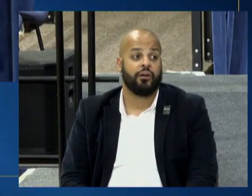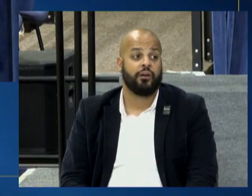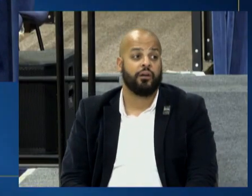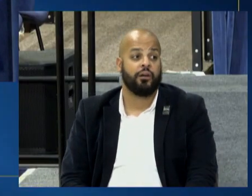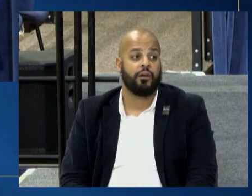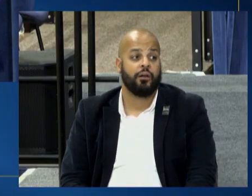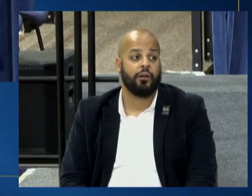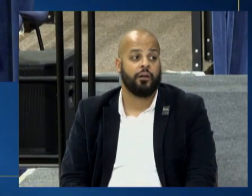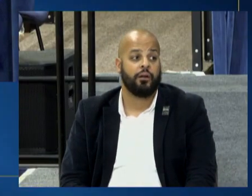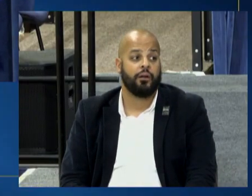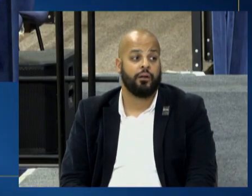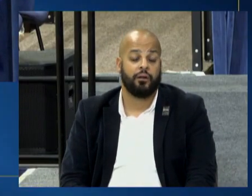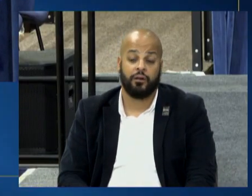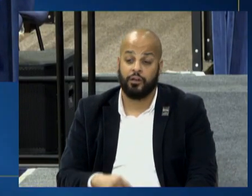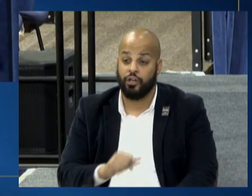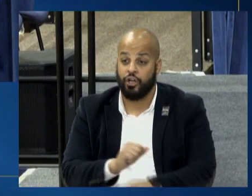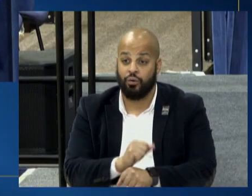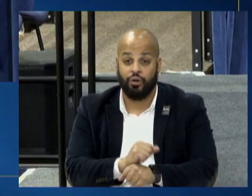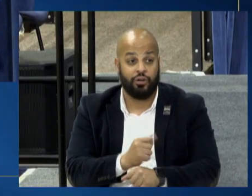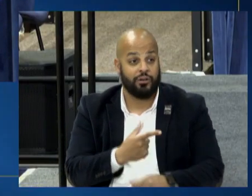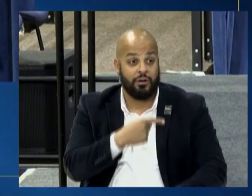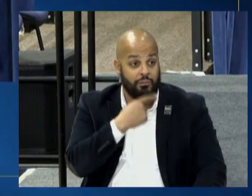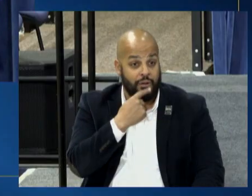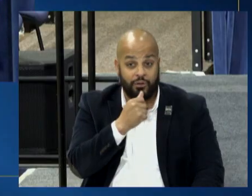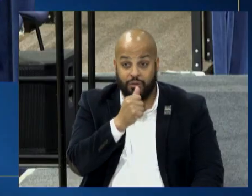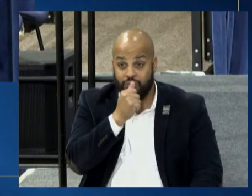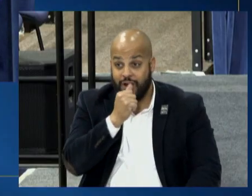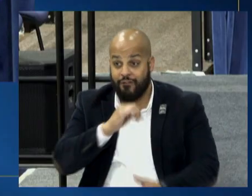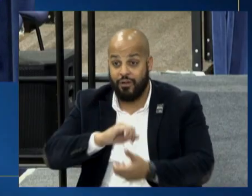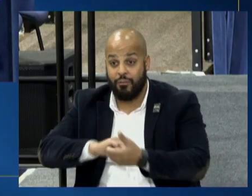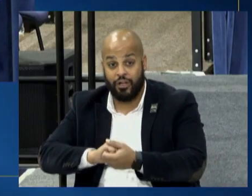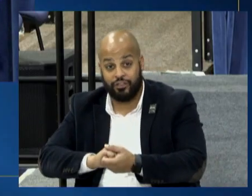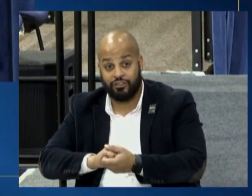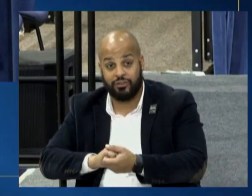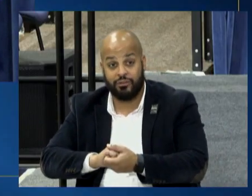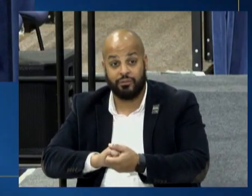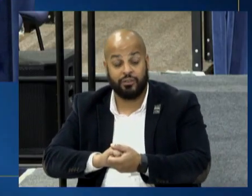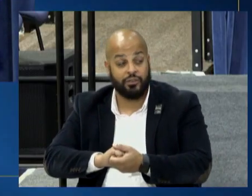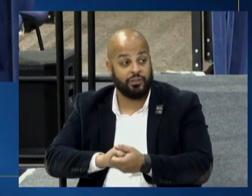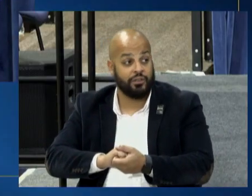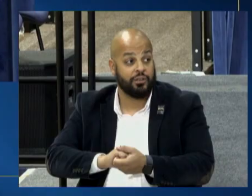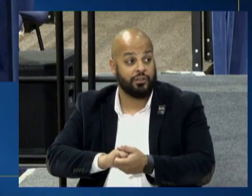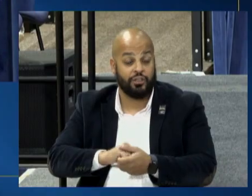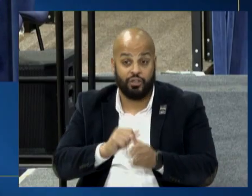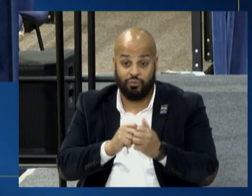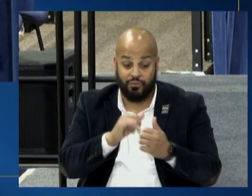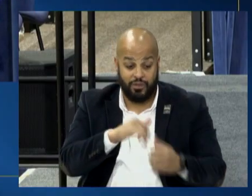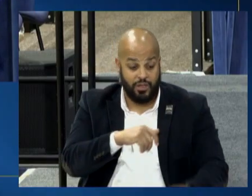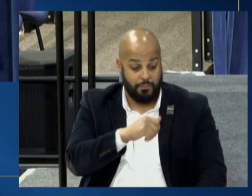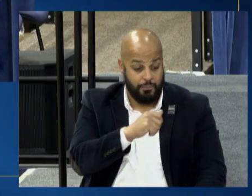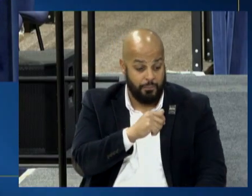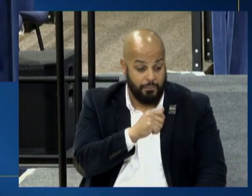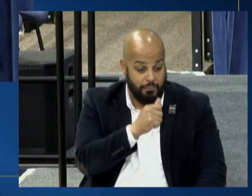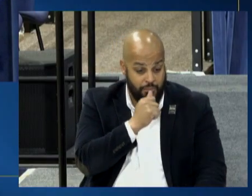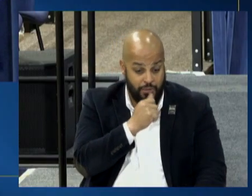is a public-private partnership, as you heard stated a few times already. In that public-private partnership, the most important “P” obviously is the partnership